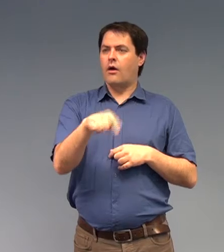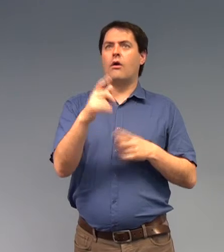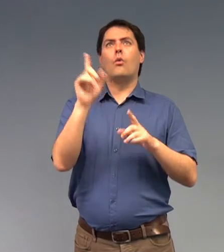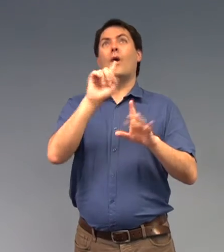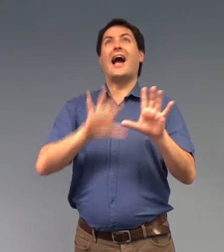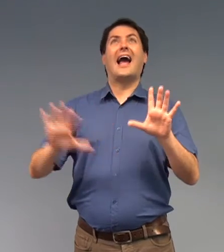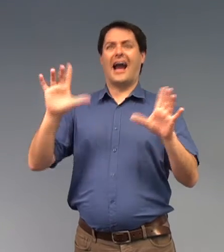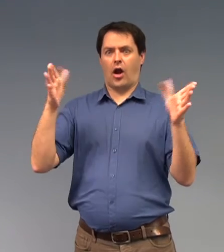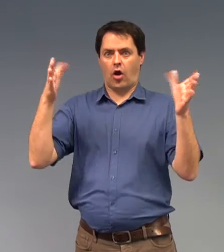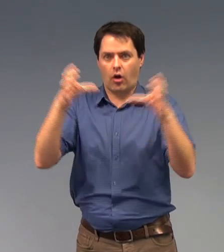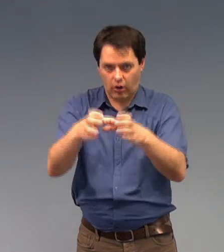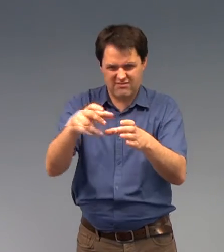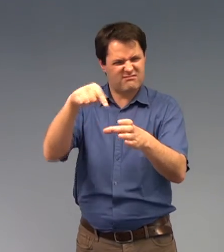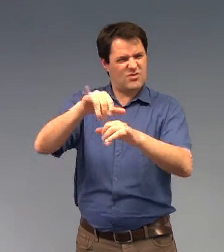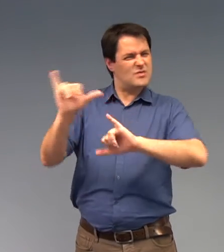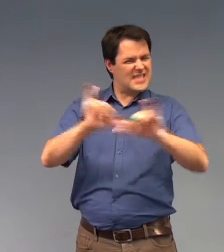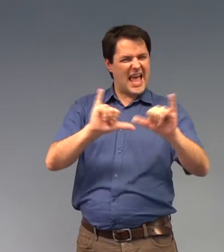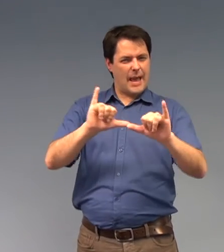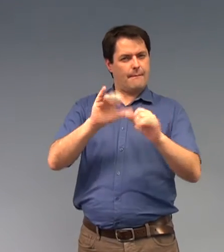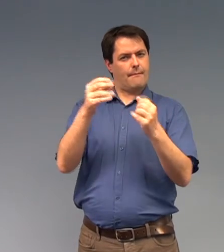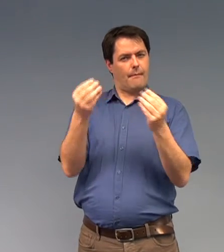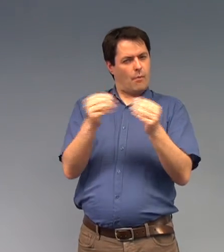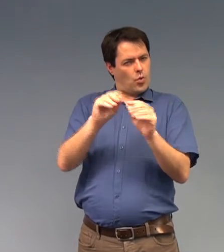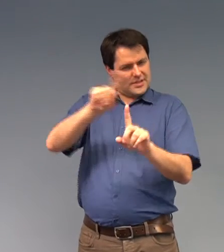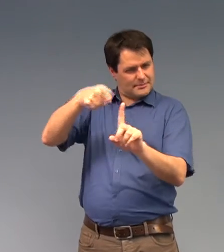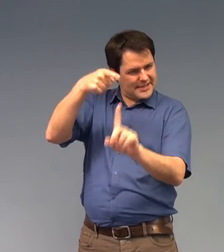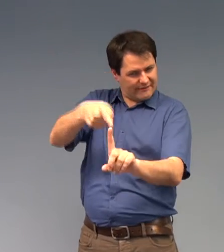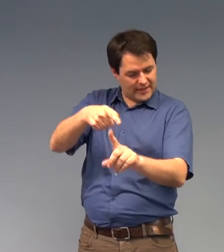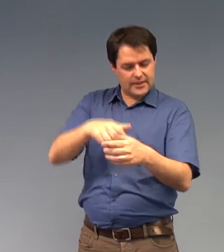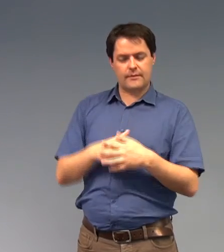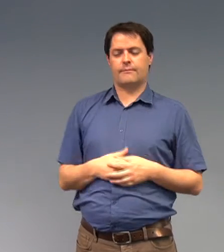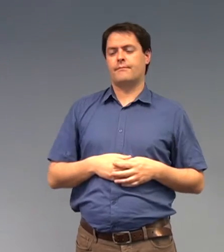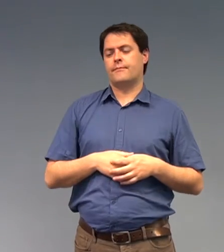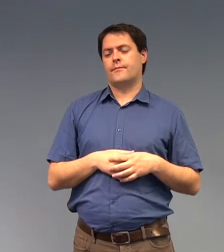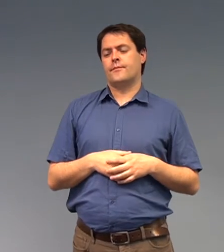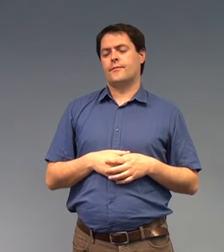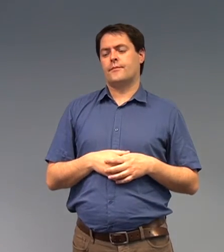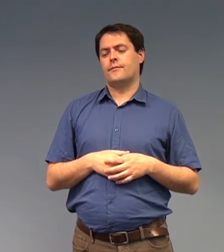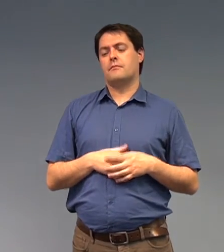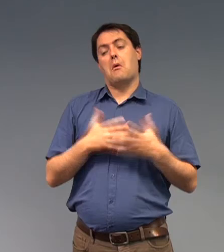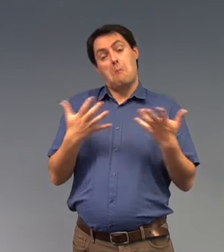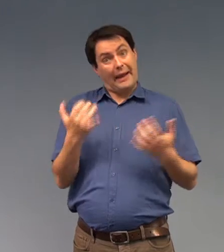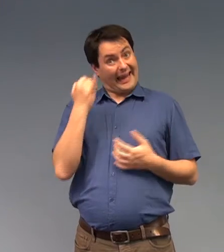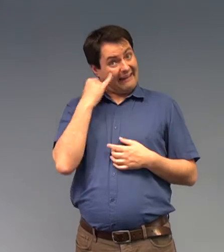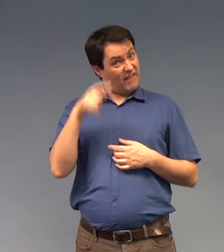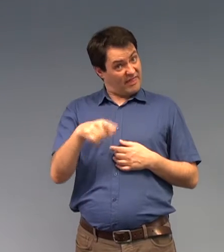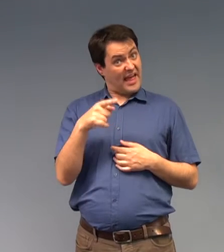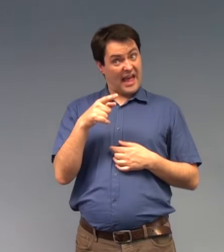And this is similar to the temporal enrichment where we have more specific information.